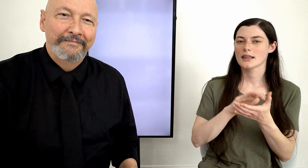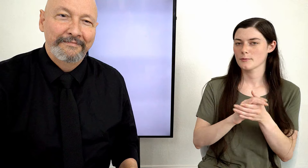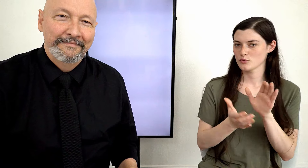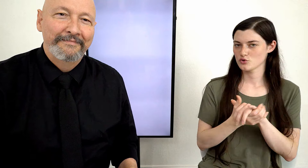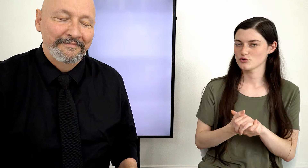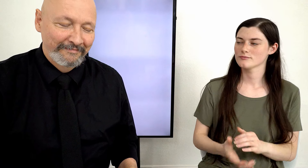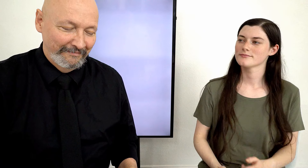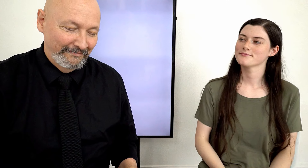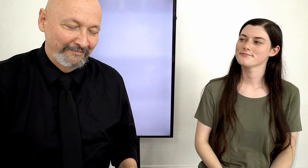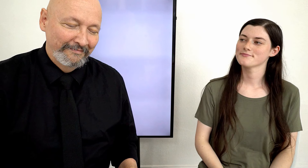hamburger